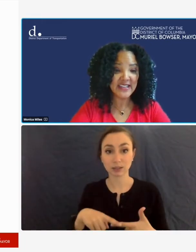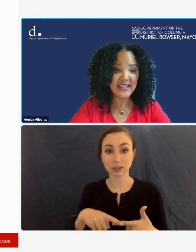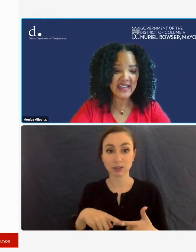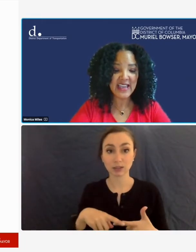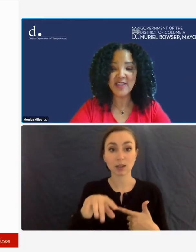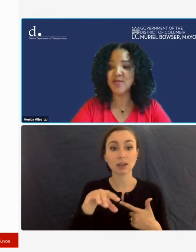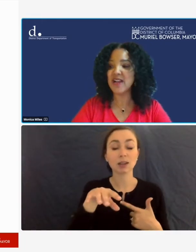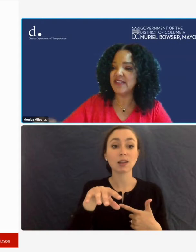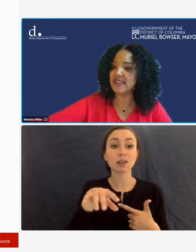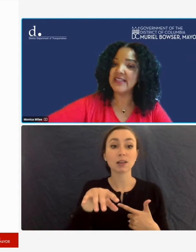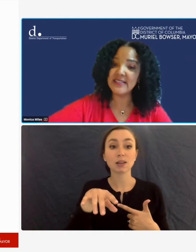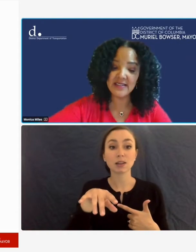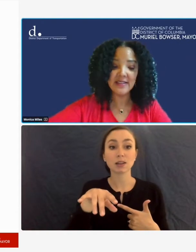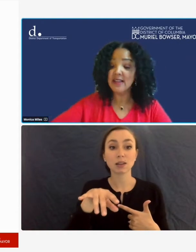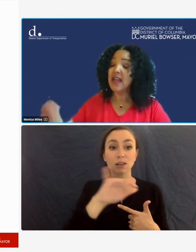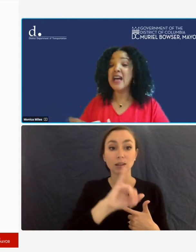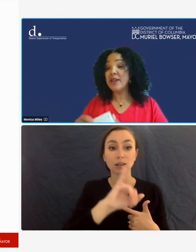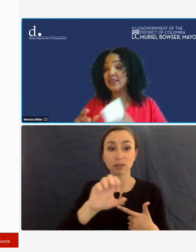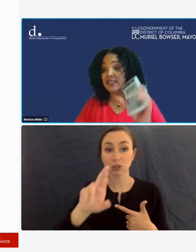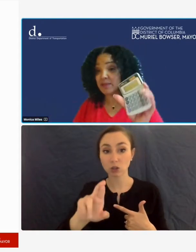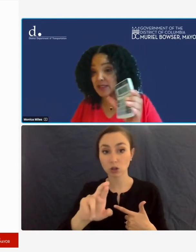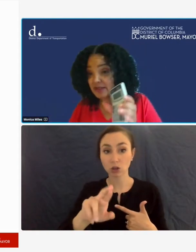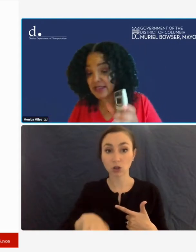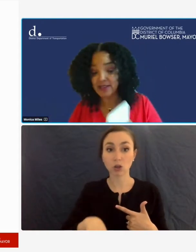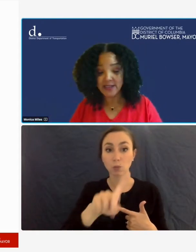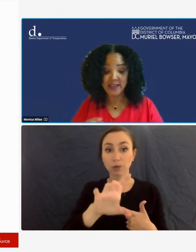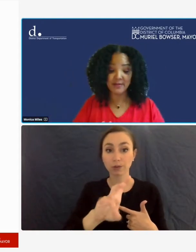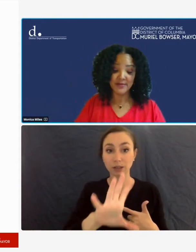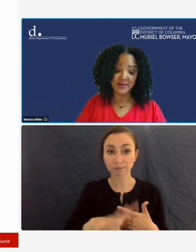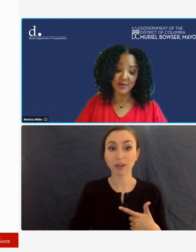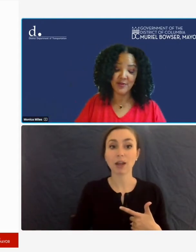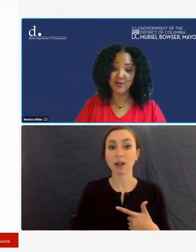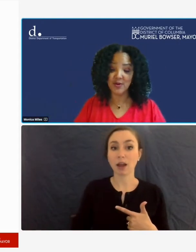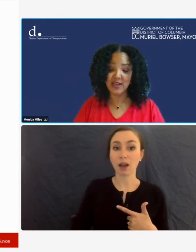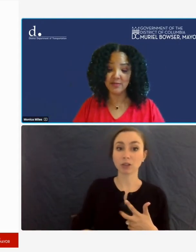and the profit is 10. so i'm actually getting my little calculator out so before i'm told that